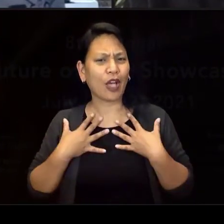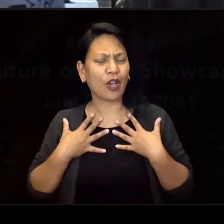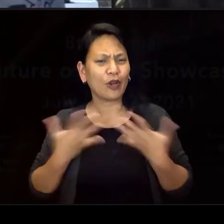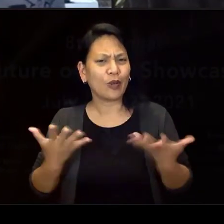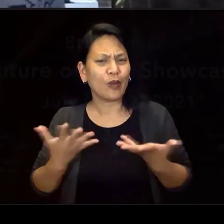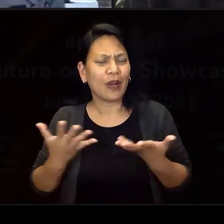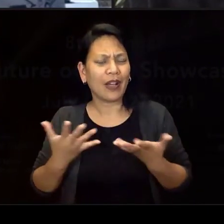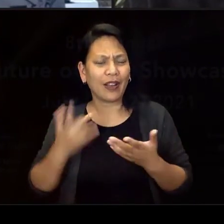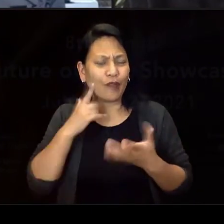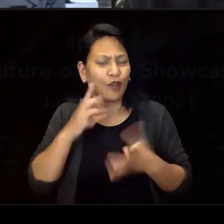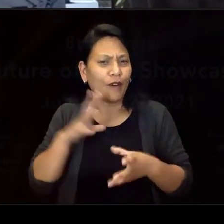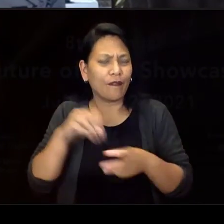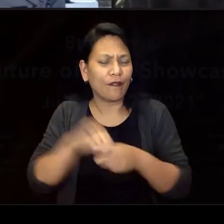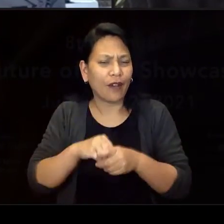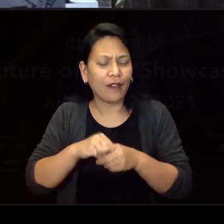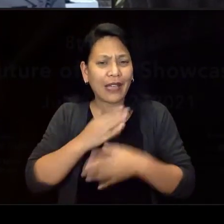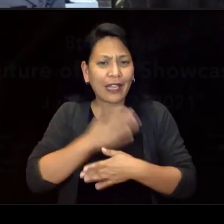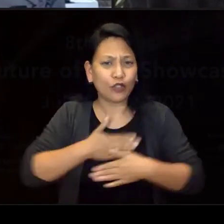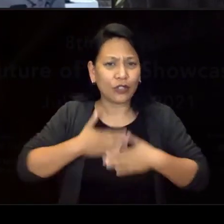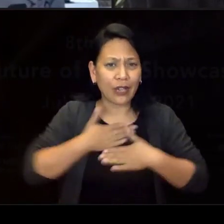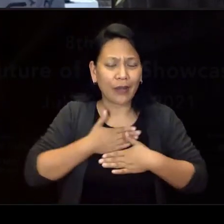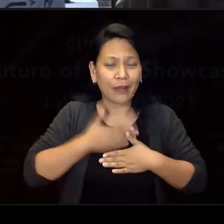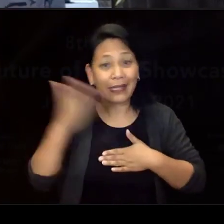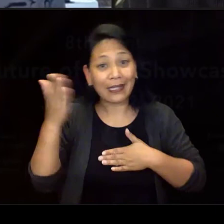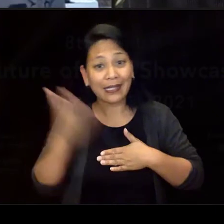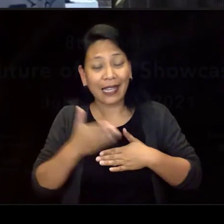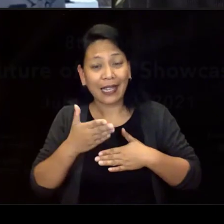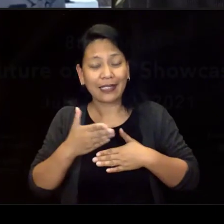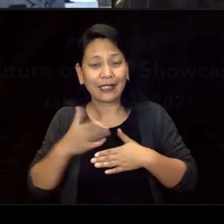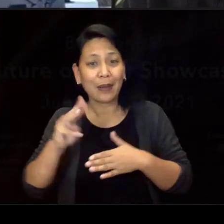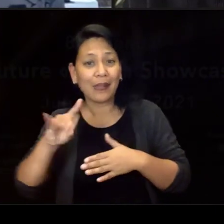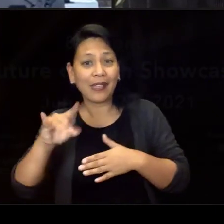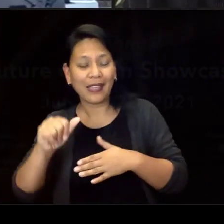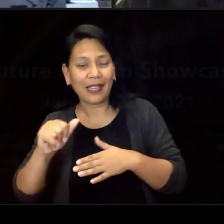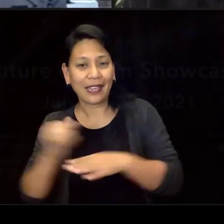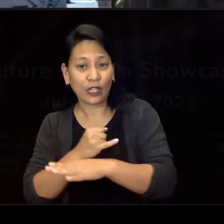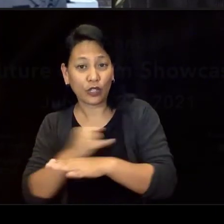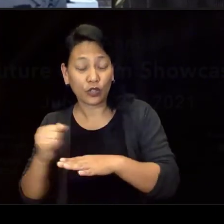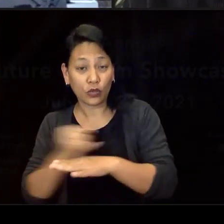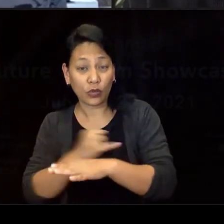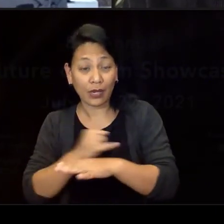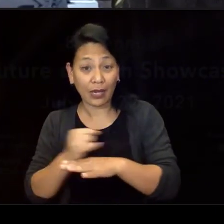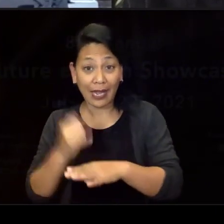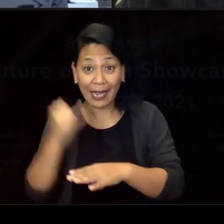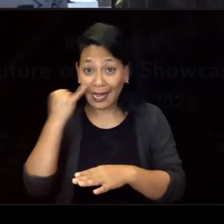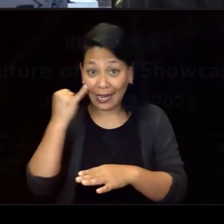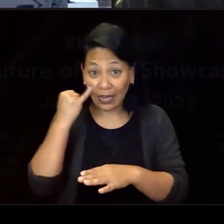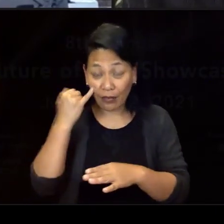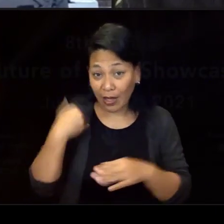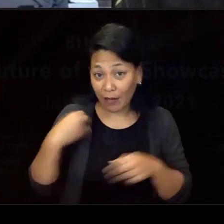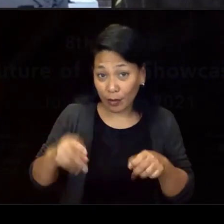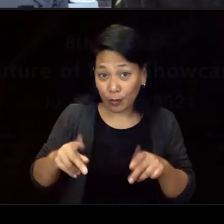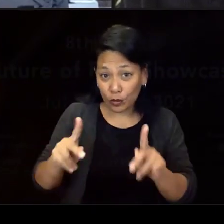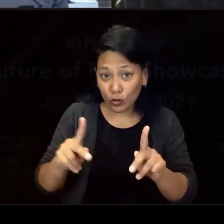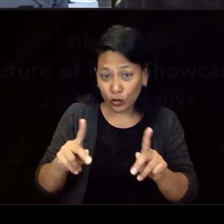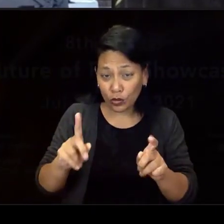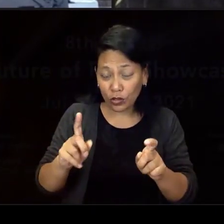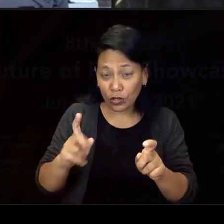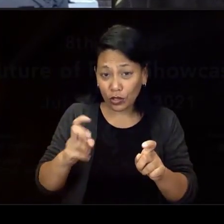the entertainment/media industry, and if given a chance to change your job now, would you, why or why not?